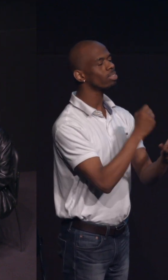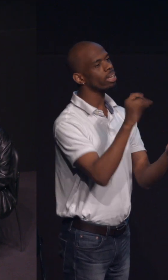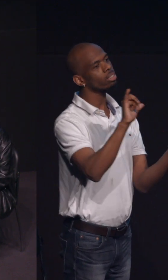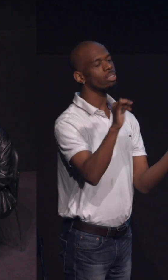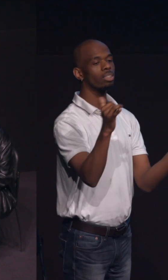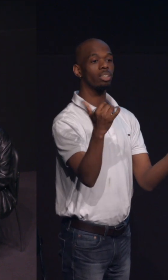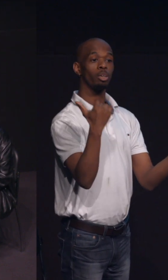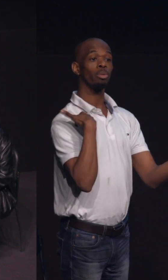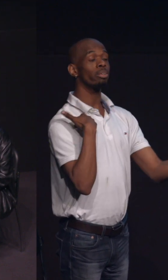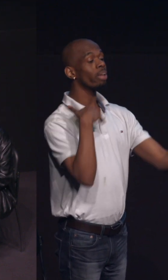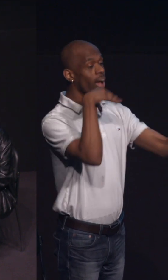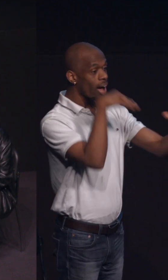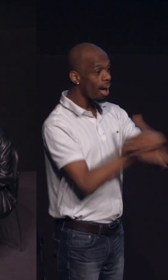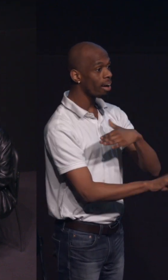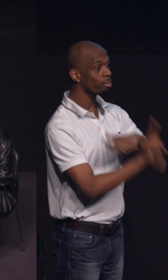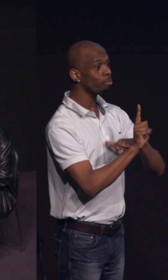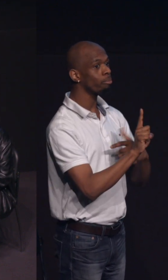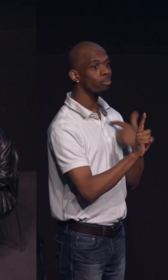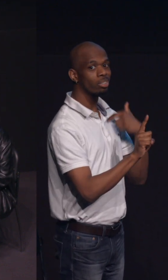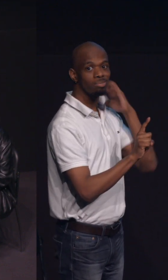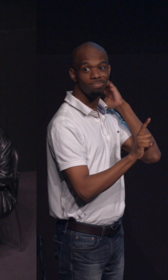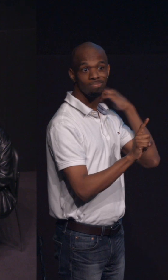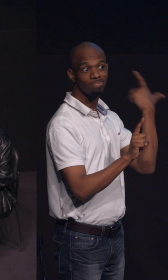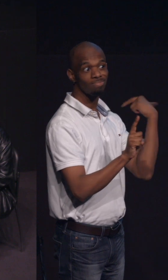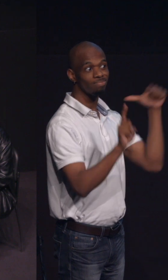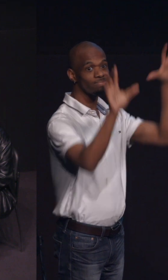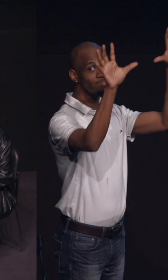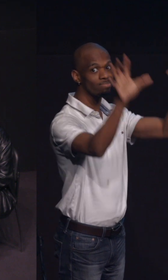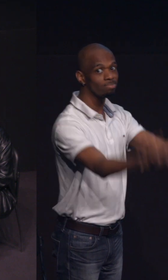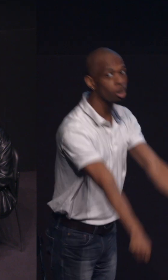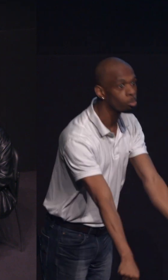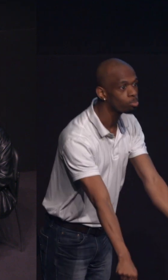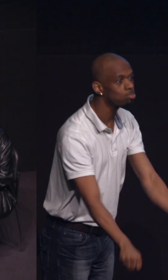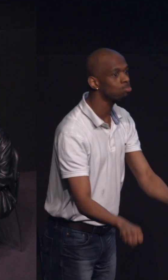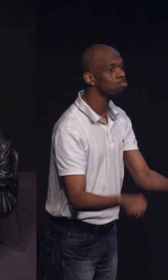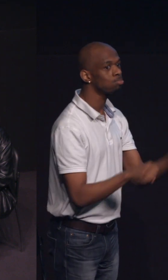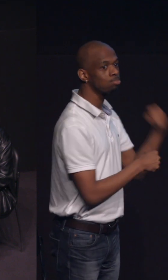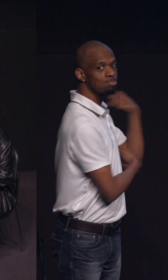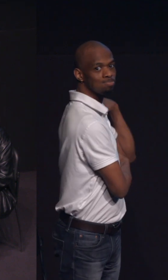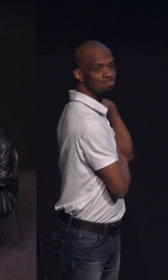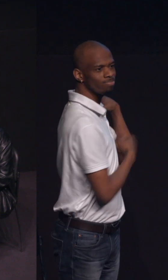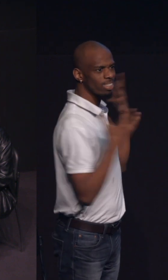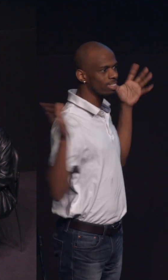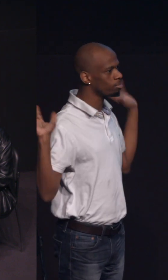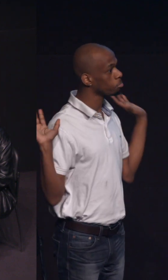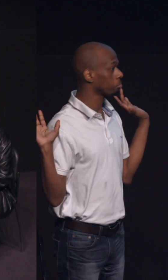in and kind of took it, you know, versus like, "Nah." I did, I basically did, I took it.